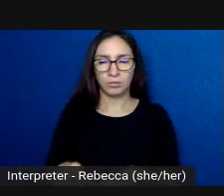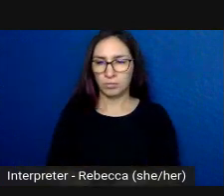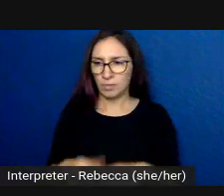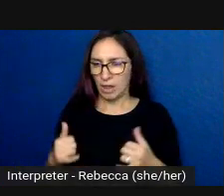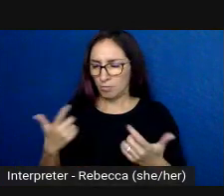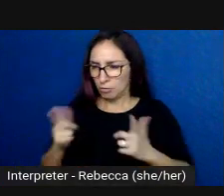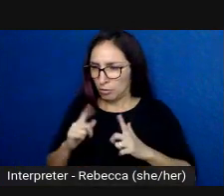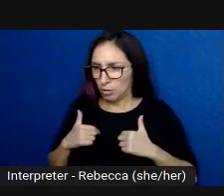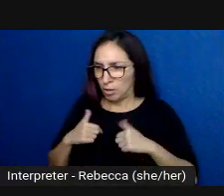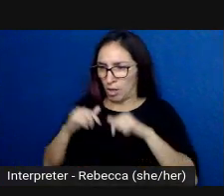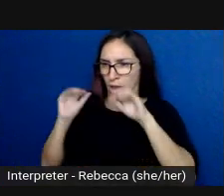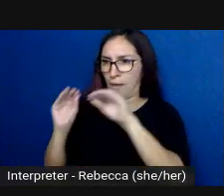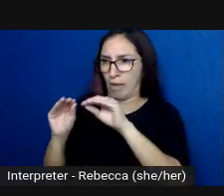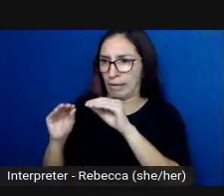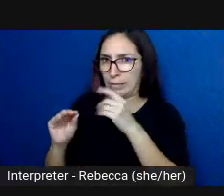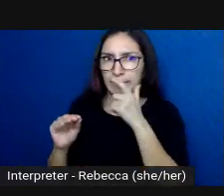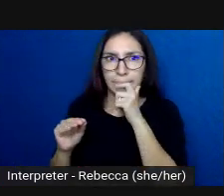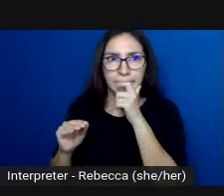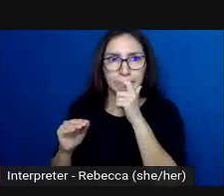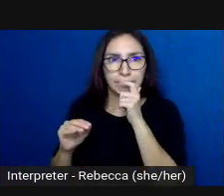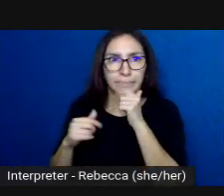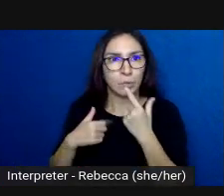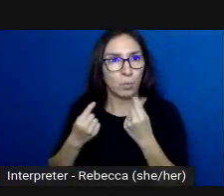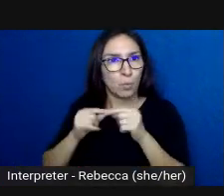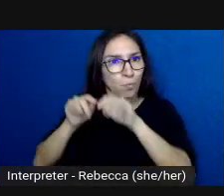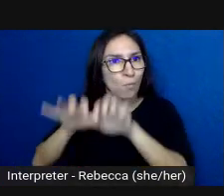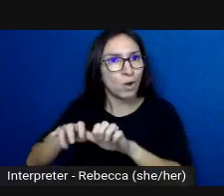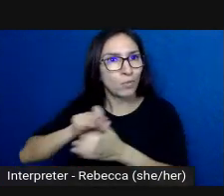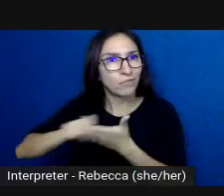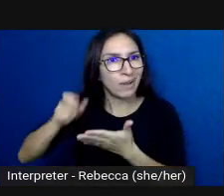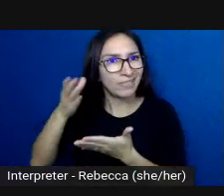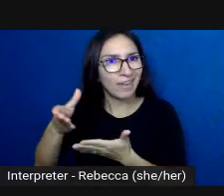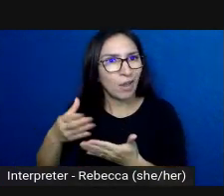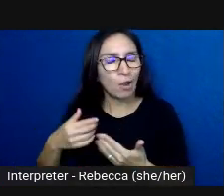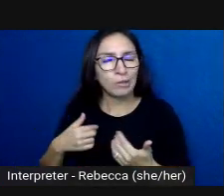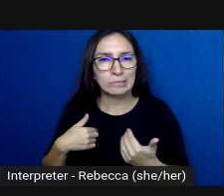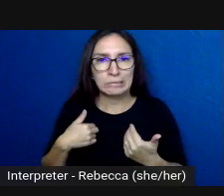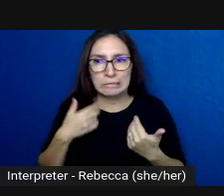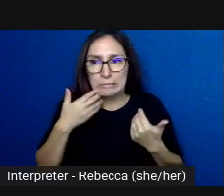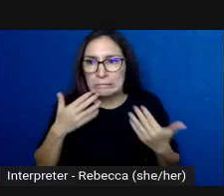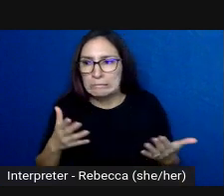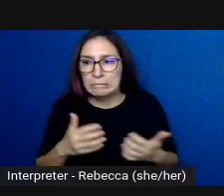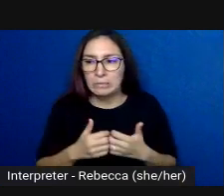This is a really good question. Here are some best practices for what to write